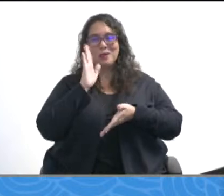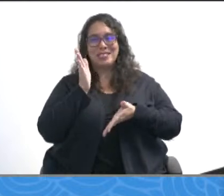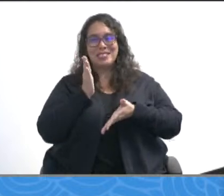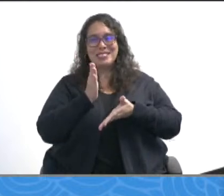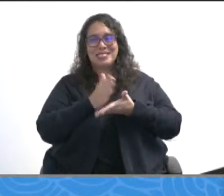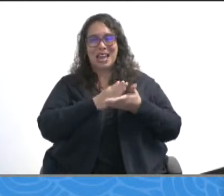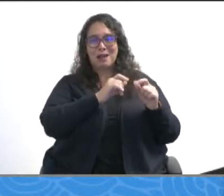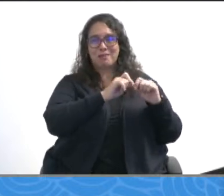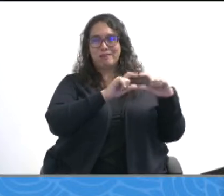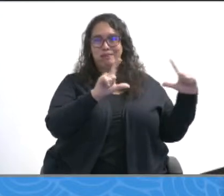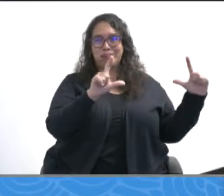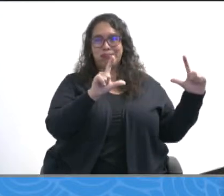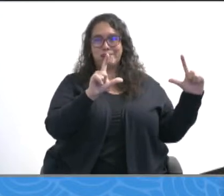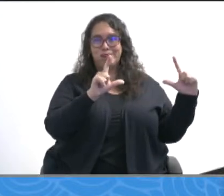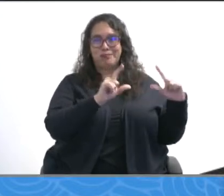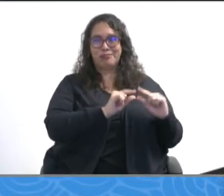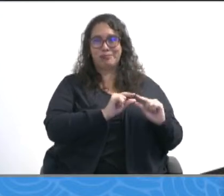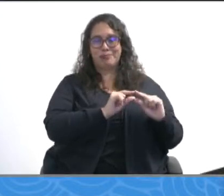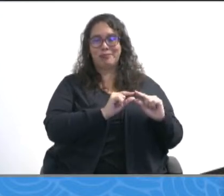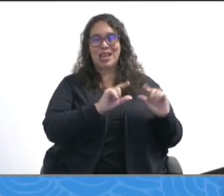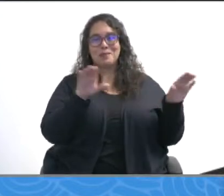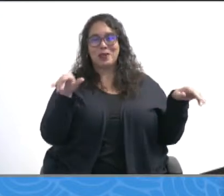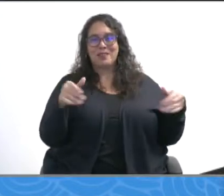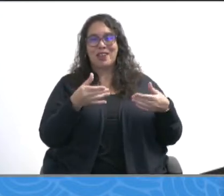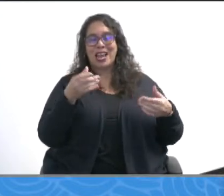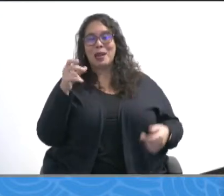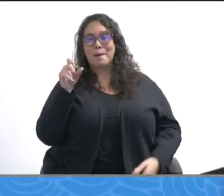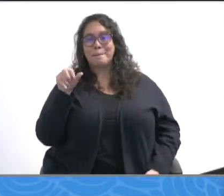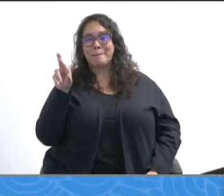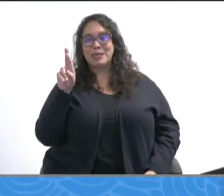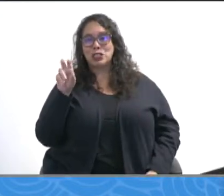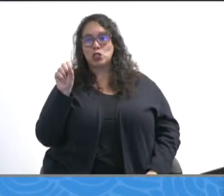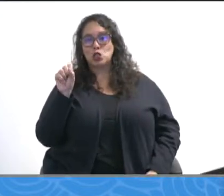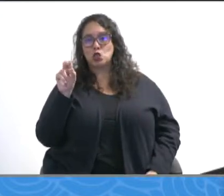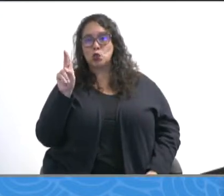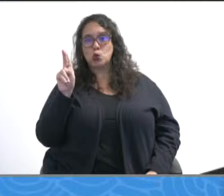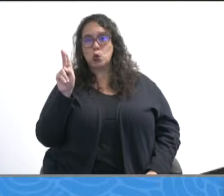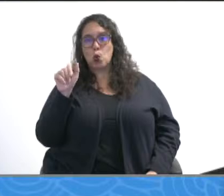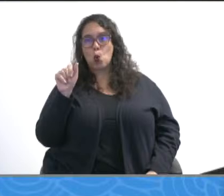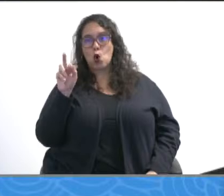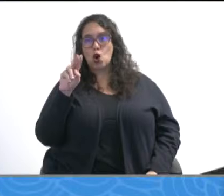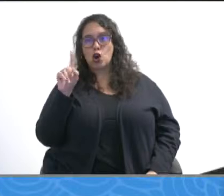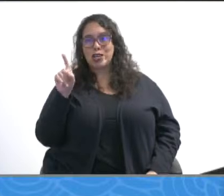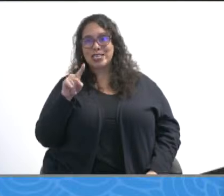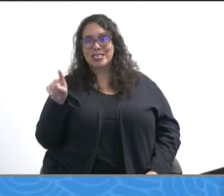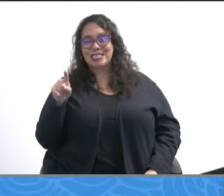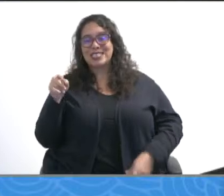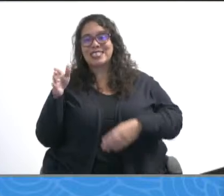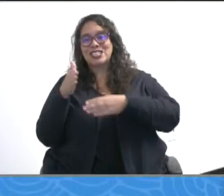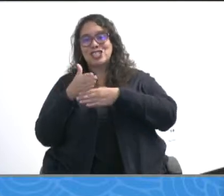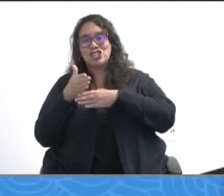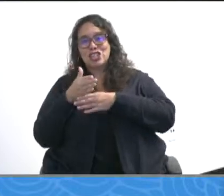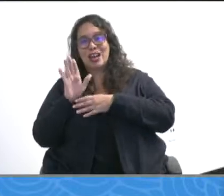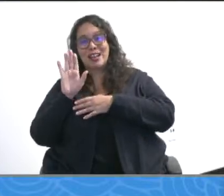and I going to invite Mr. Suarez to go ahead and share his screen with us.